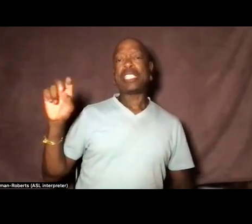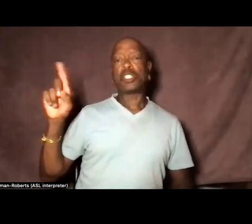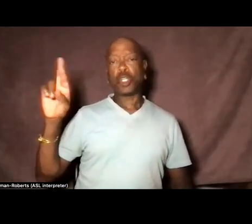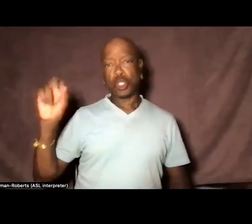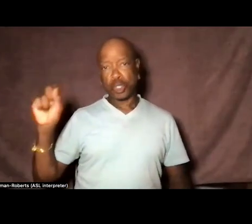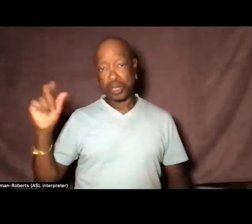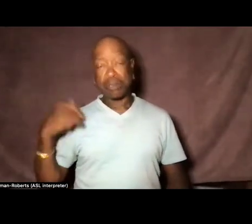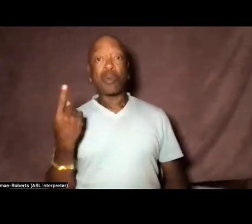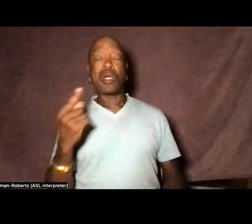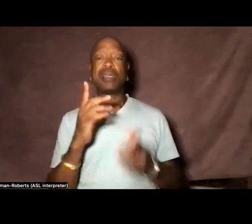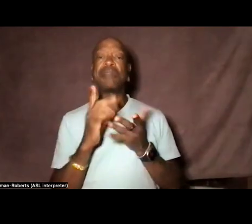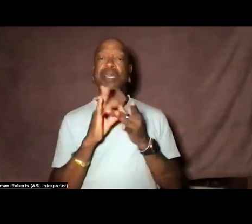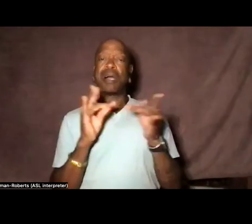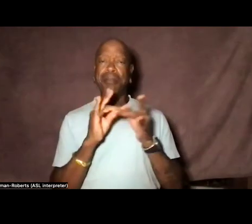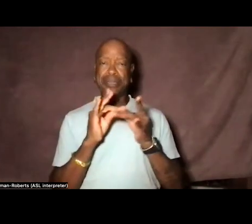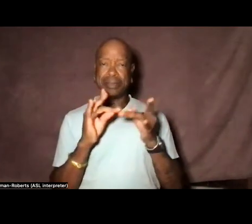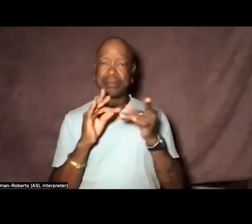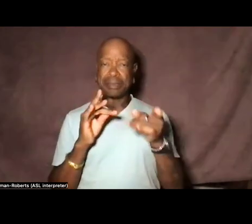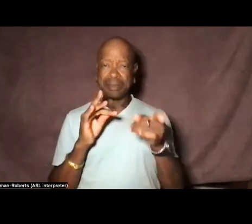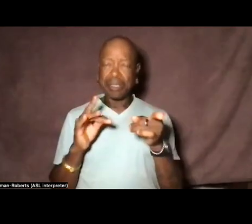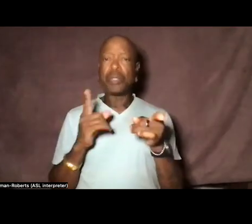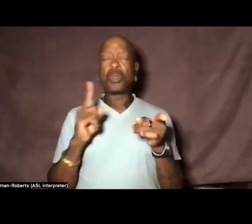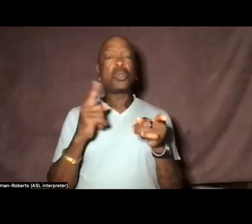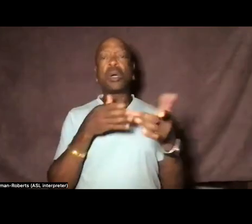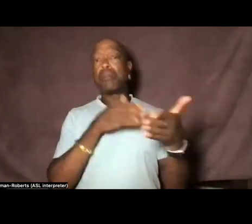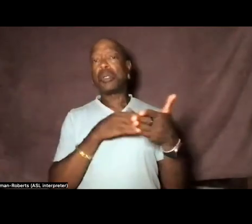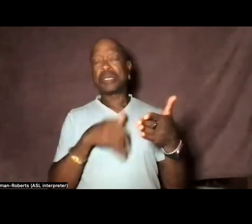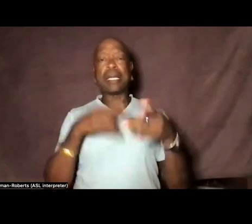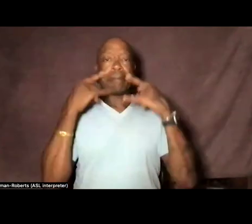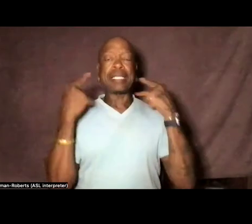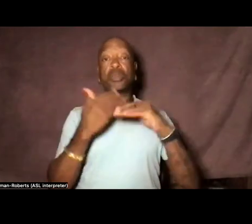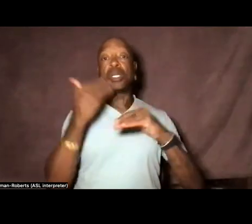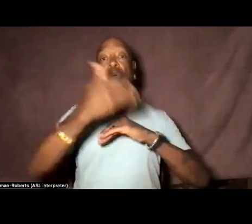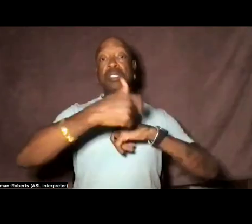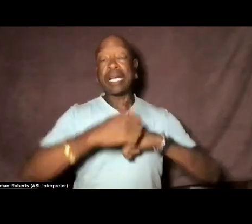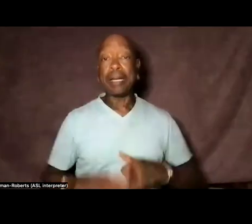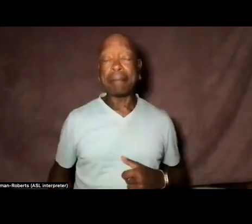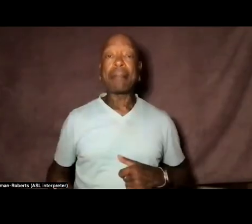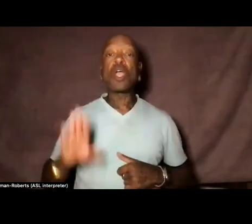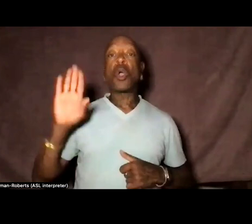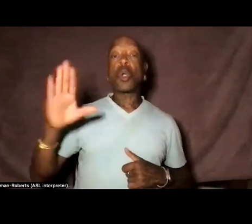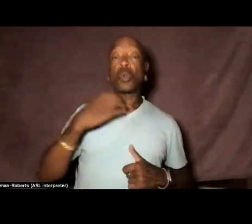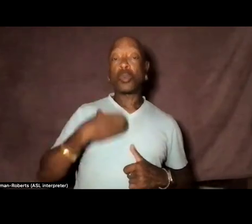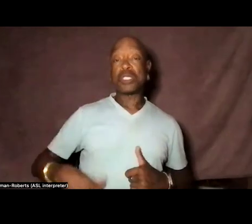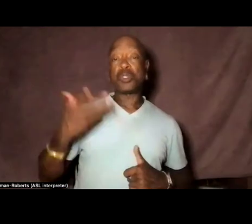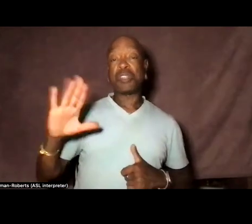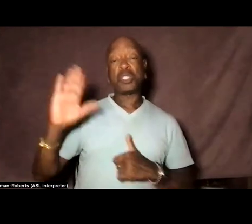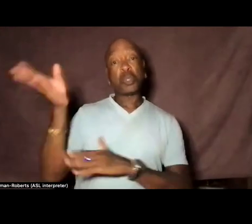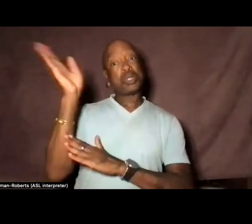commenters who opposed the mask ban went over time her wish to finish her speech was denied